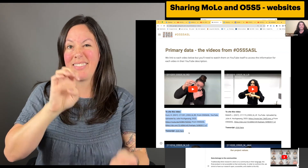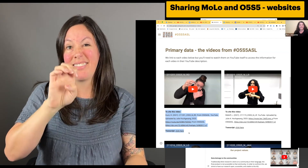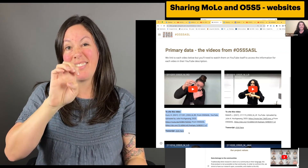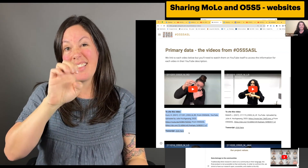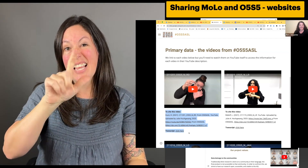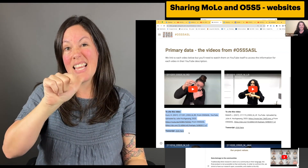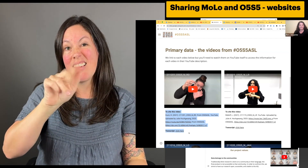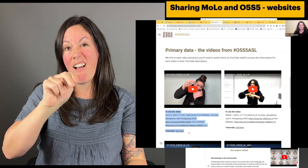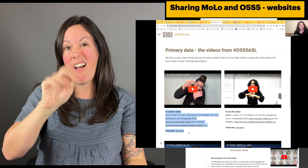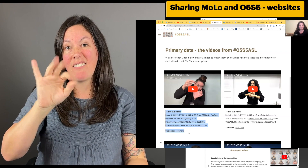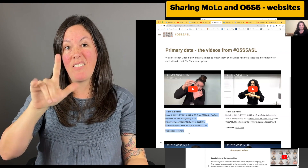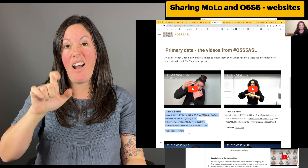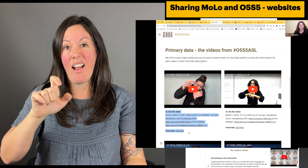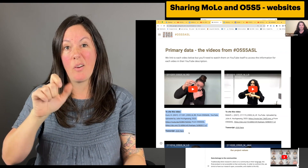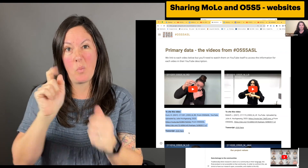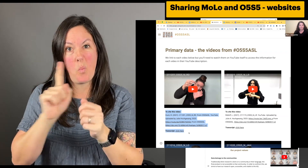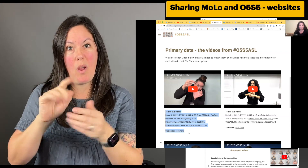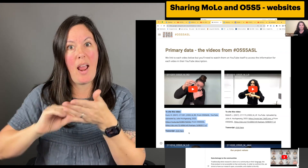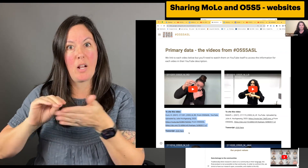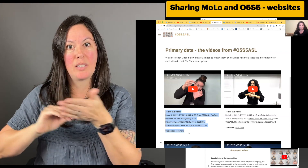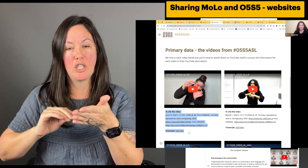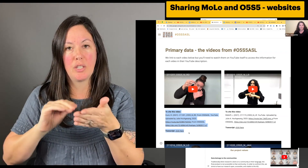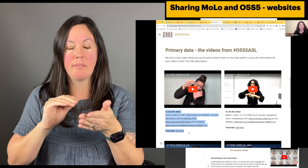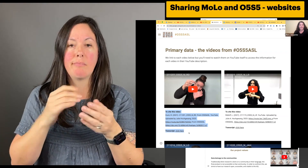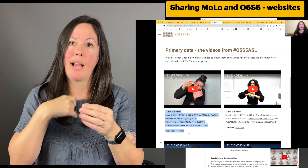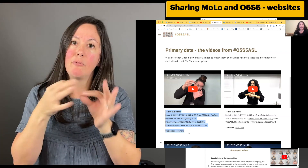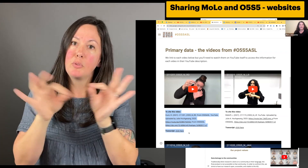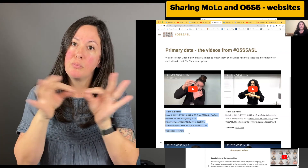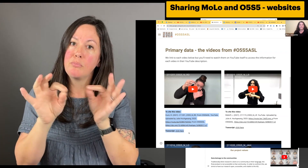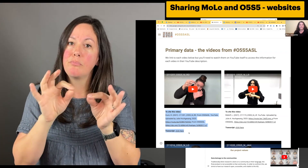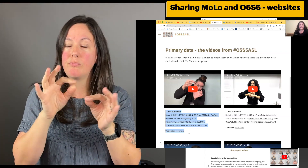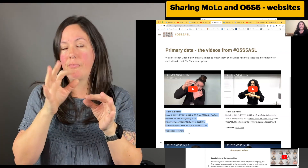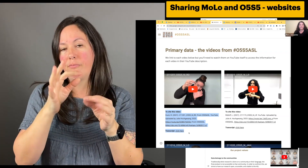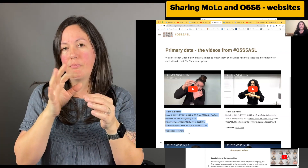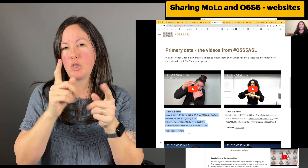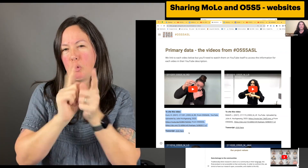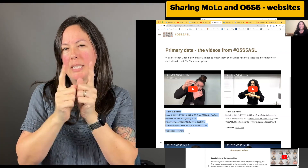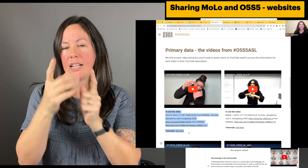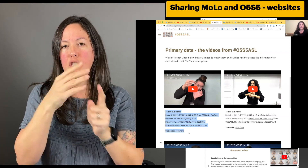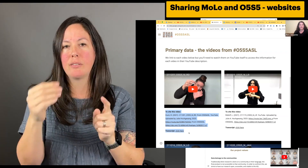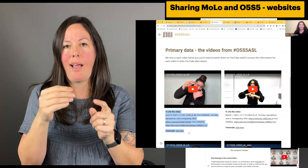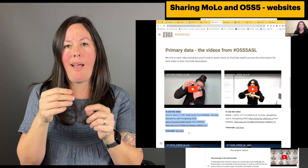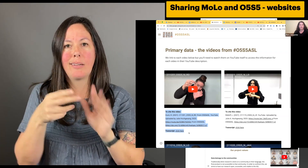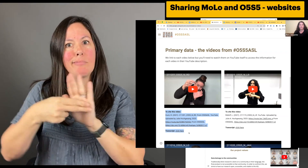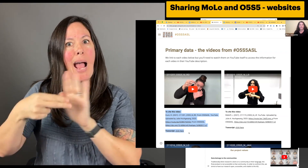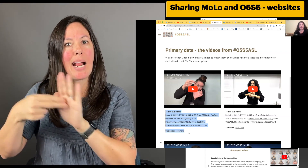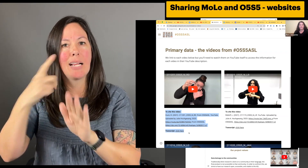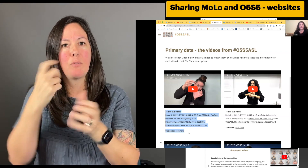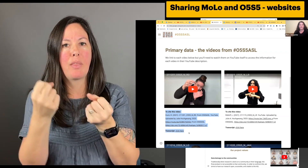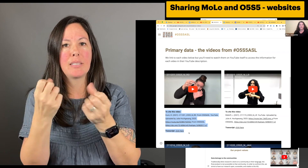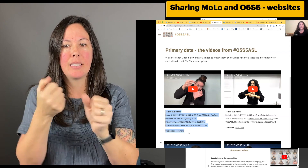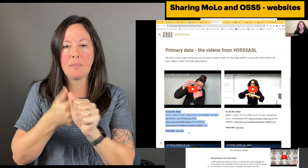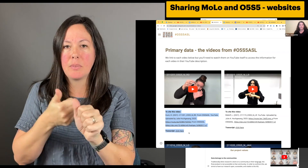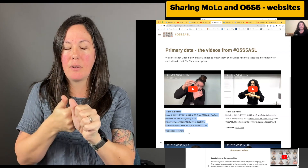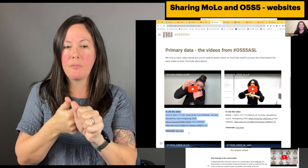to site that specific video and we see a link to the Elon file where we have the linguistic